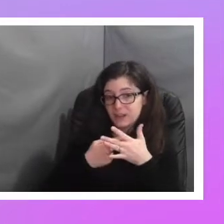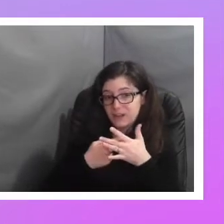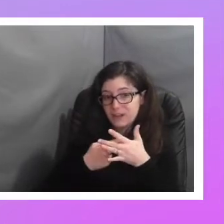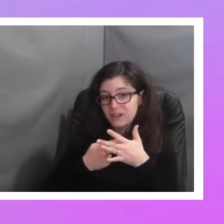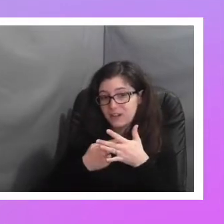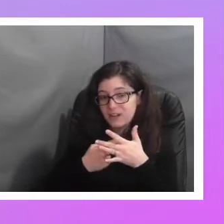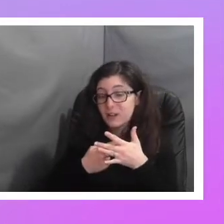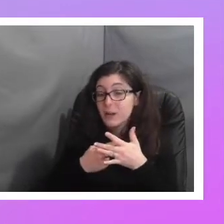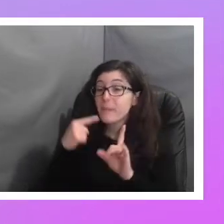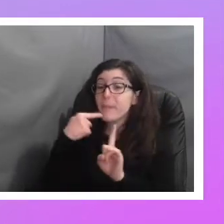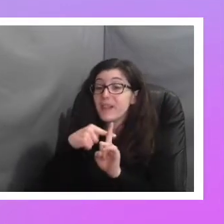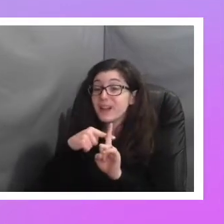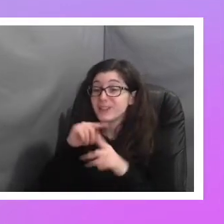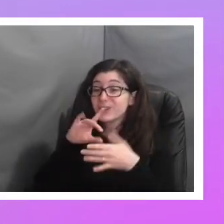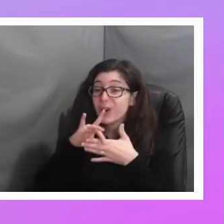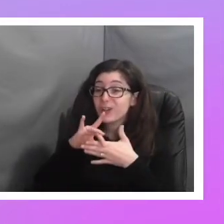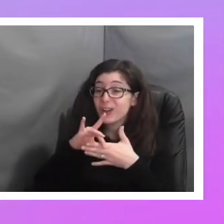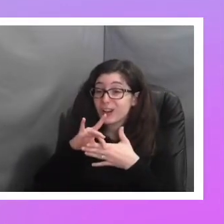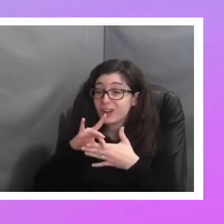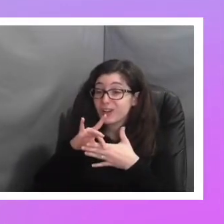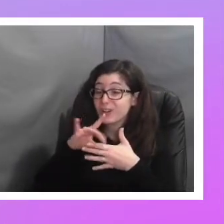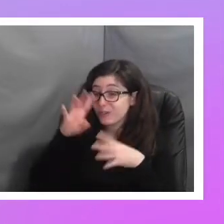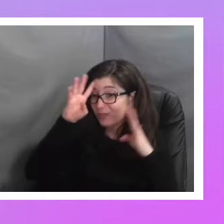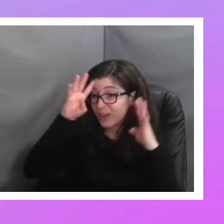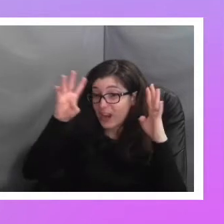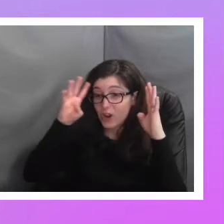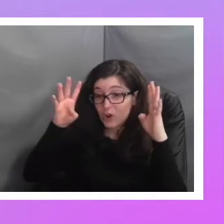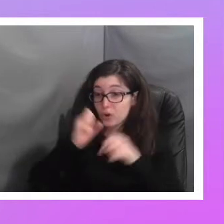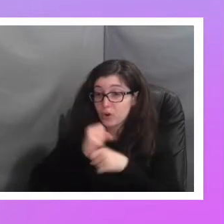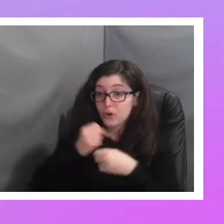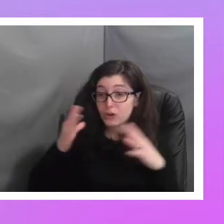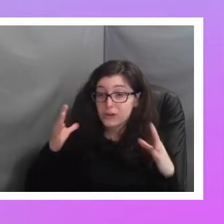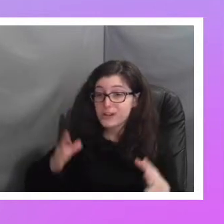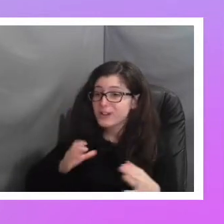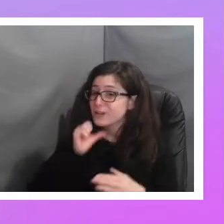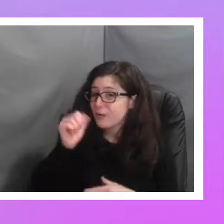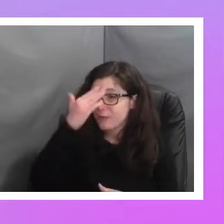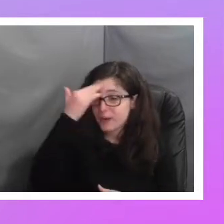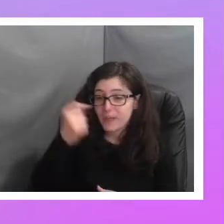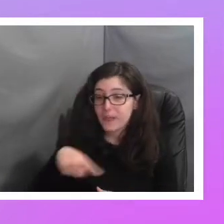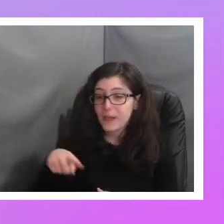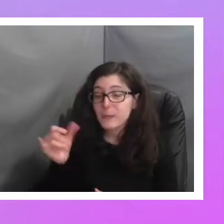a lot of stuff that's on your websites and in your technology starts with someone